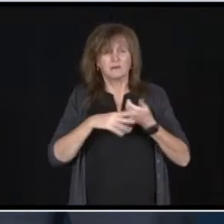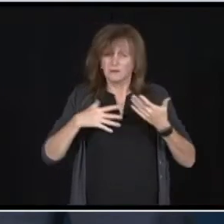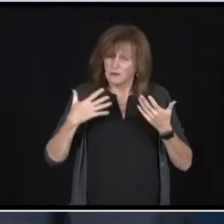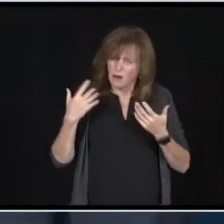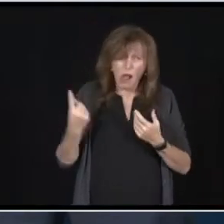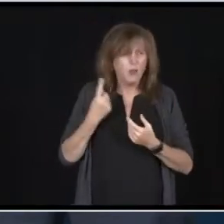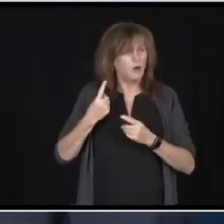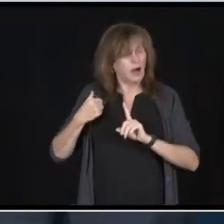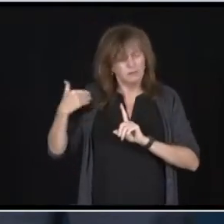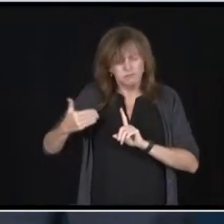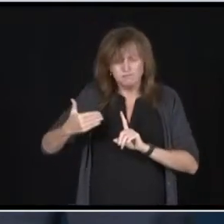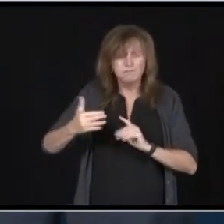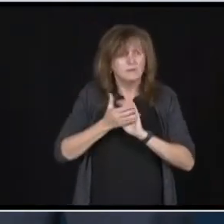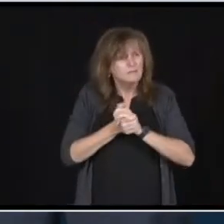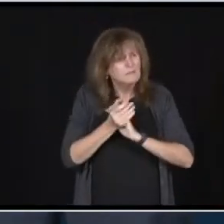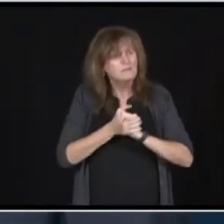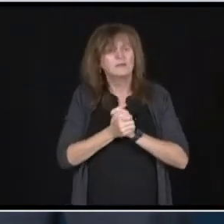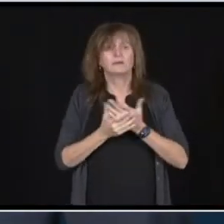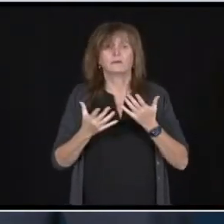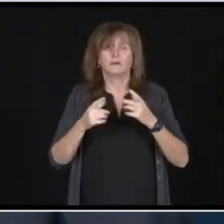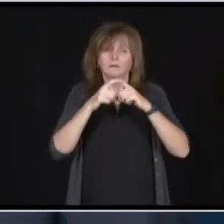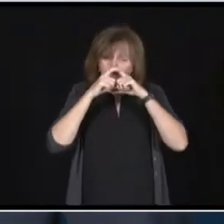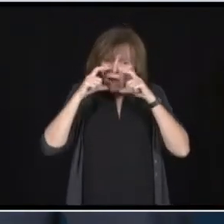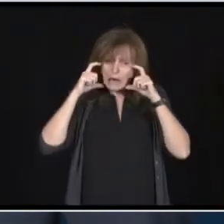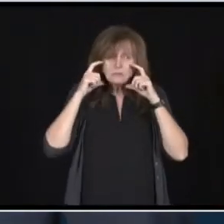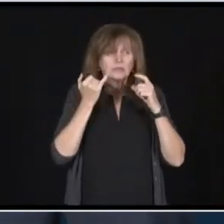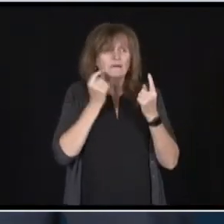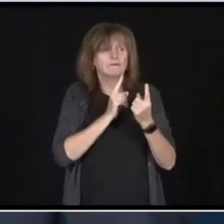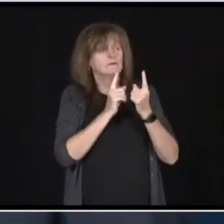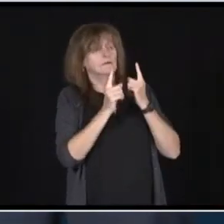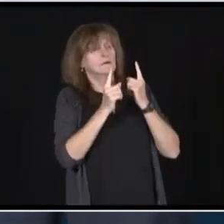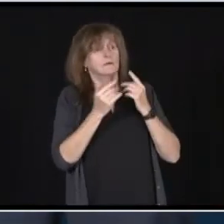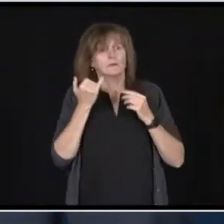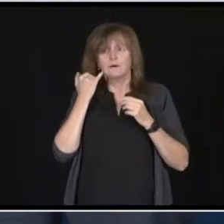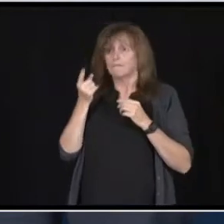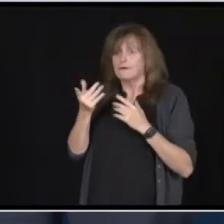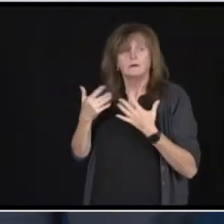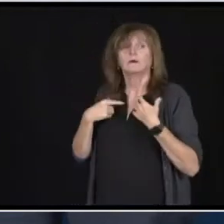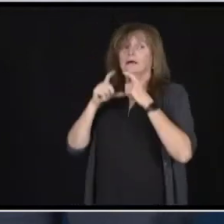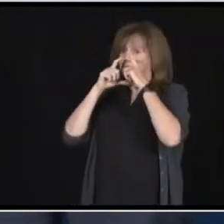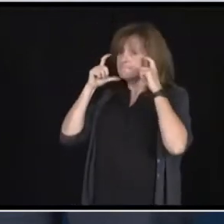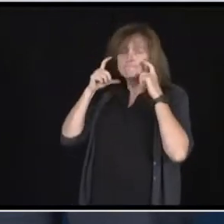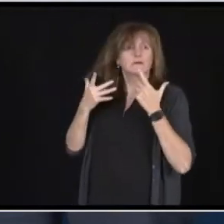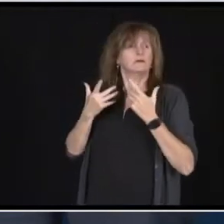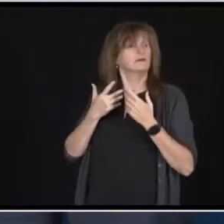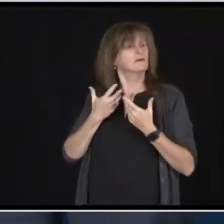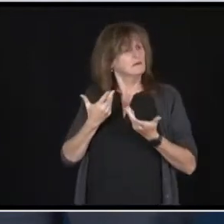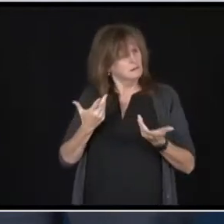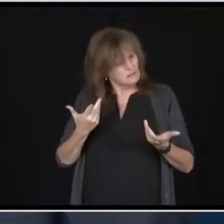Maintain physical distance and, wash her hands thoroughly and regularly, where a face covering when physical visiting is a challenge